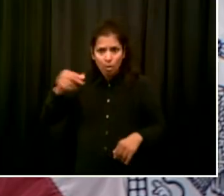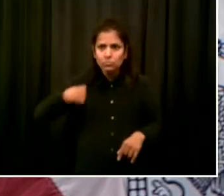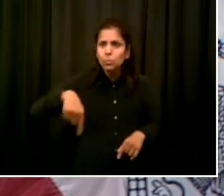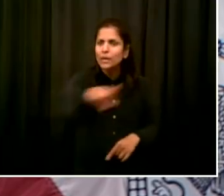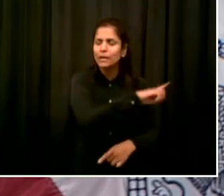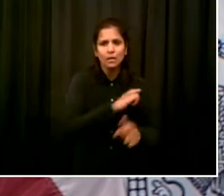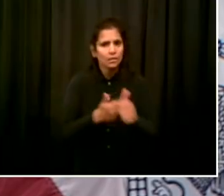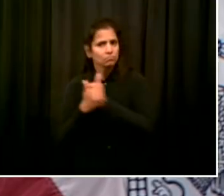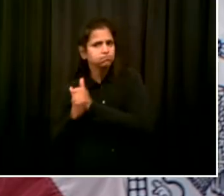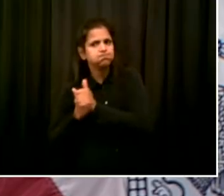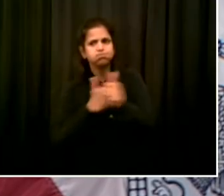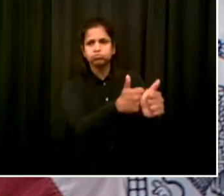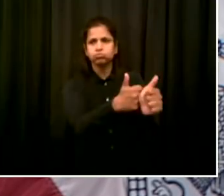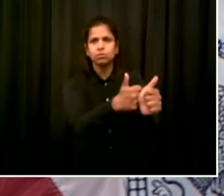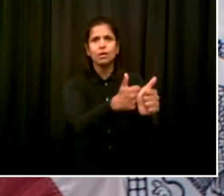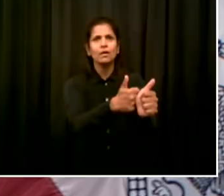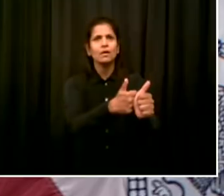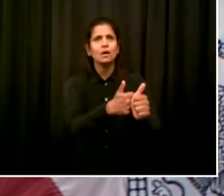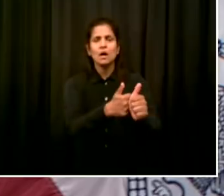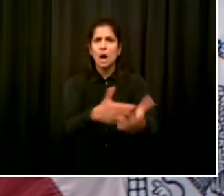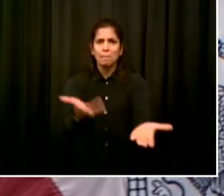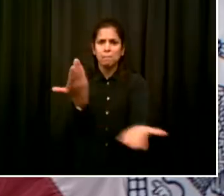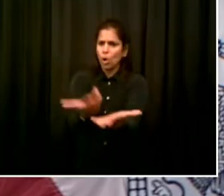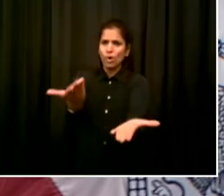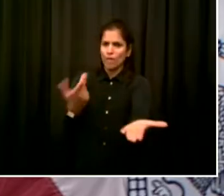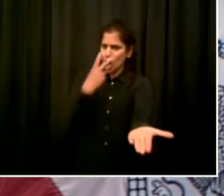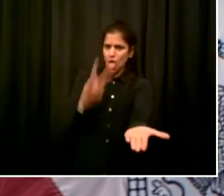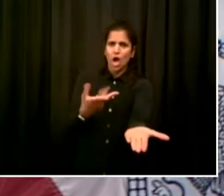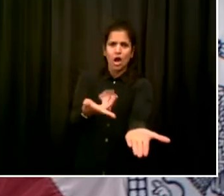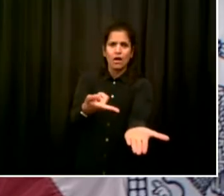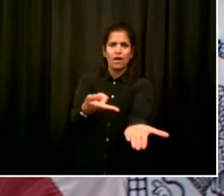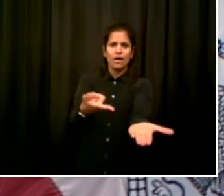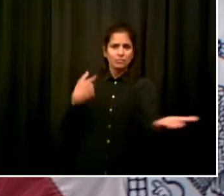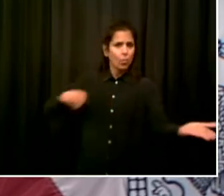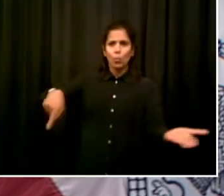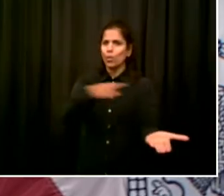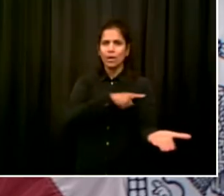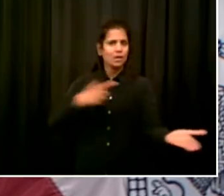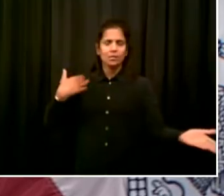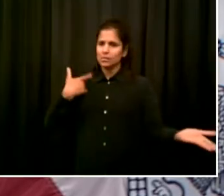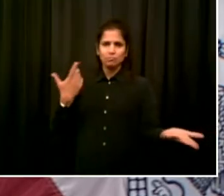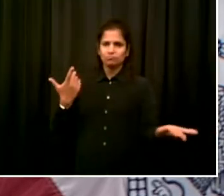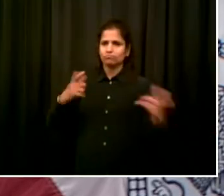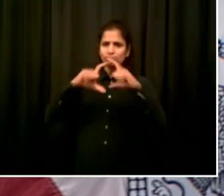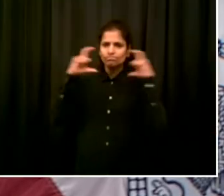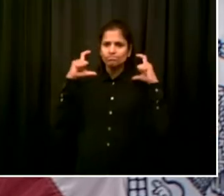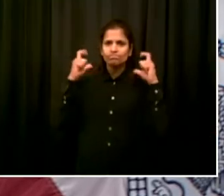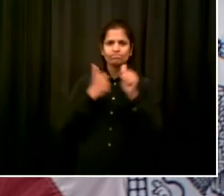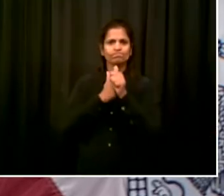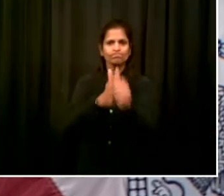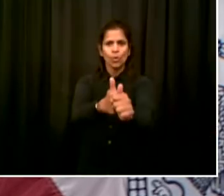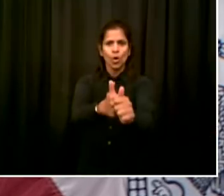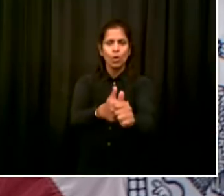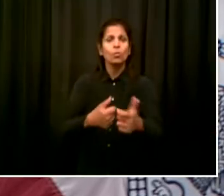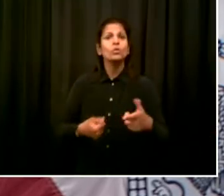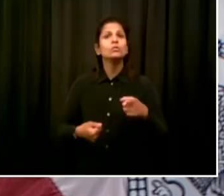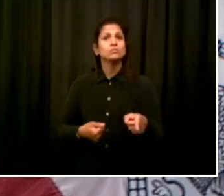WAY . THAT'S WHY WE ARE NOW ON THE VERGE OF PHE AS4 . ANY TIME ANYONE SUGGESTS DOUBT